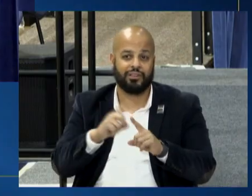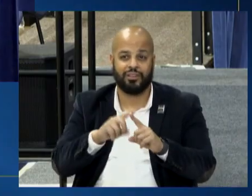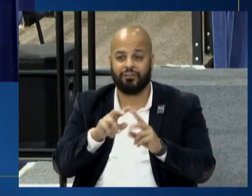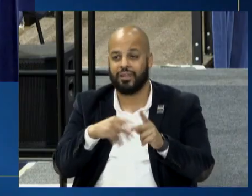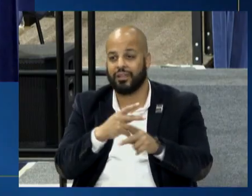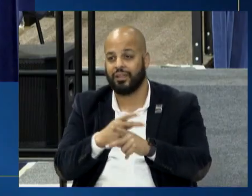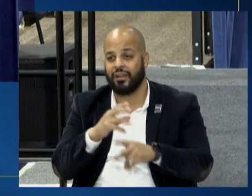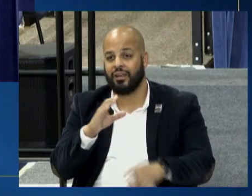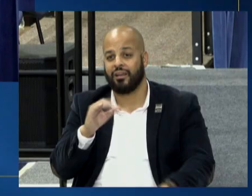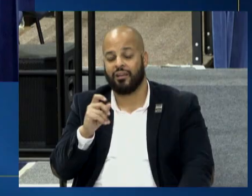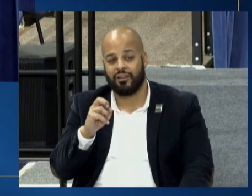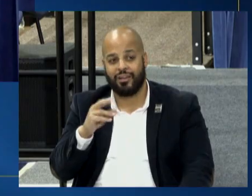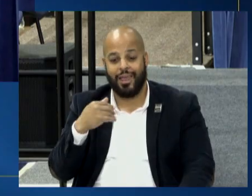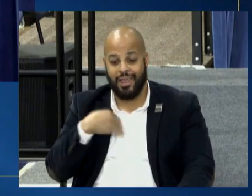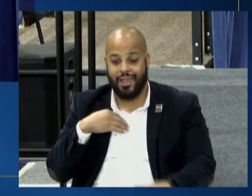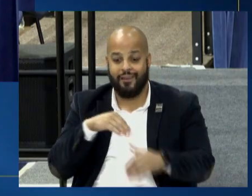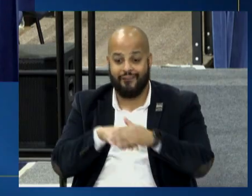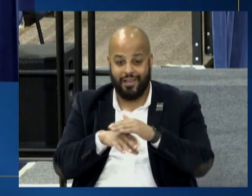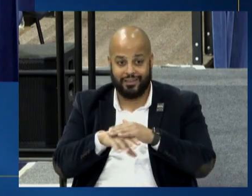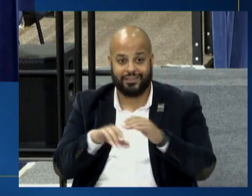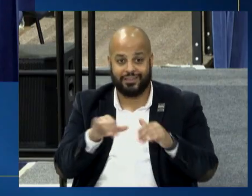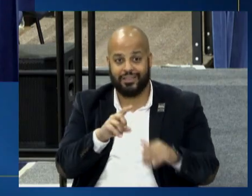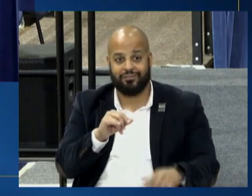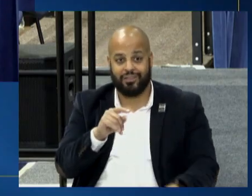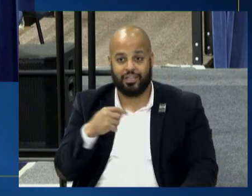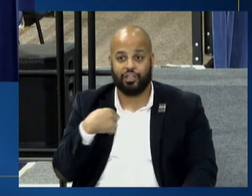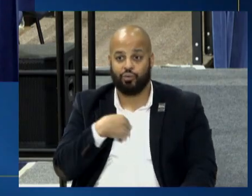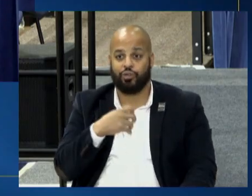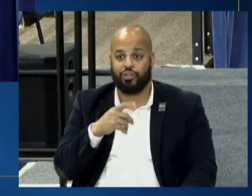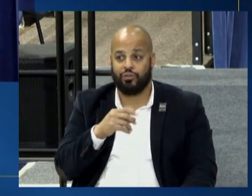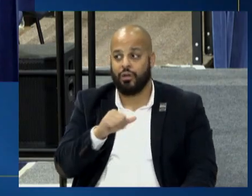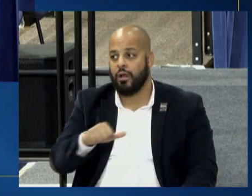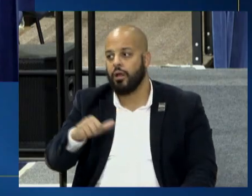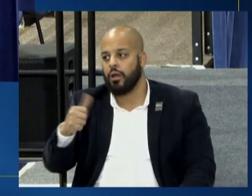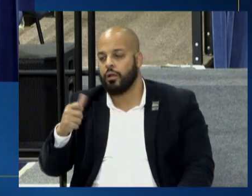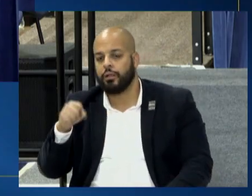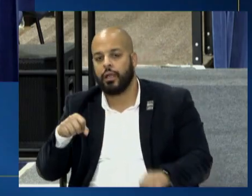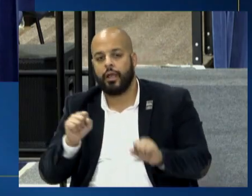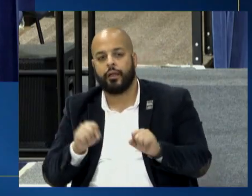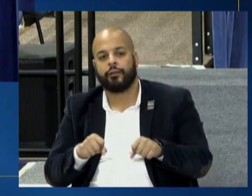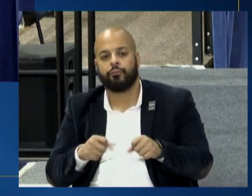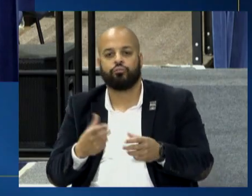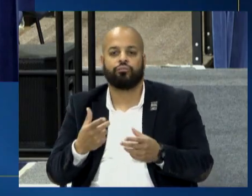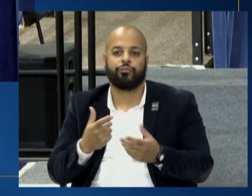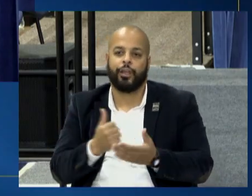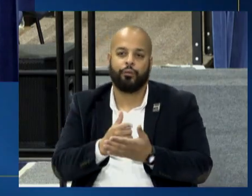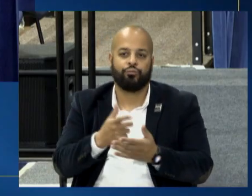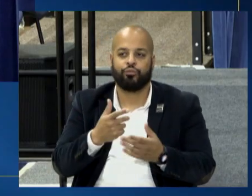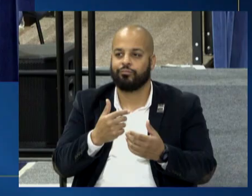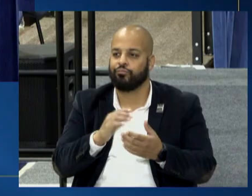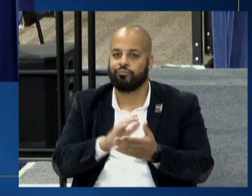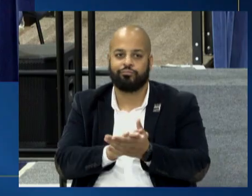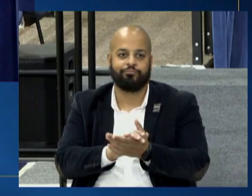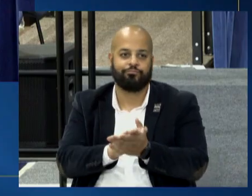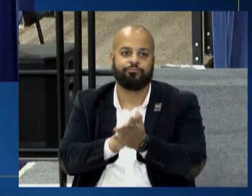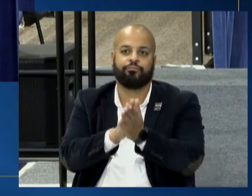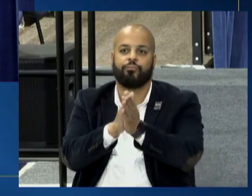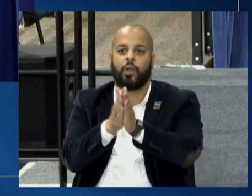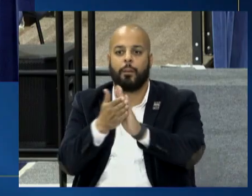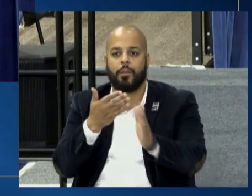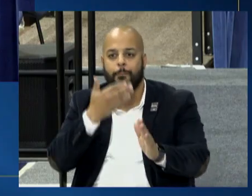that we do. And others to enable you to create the best outcomes through your product development.